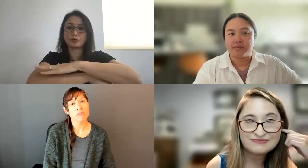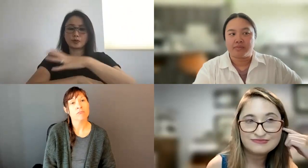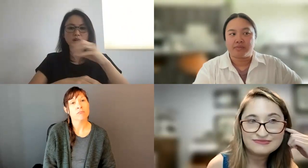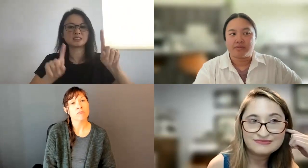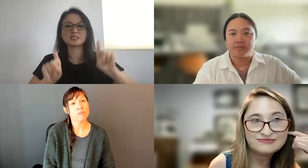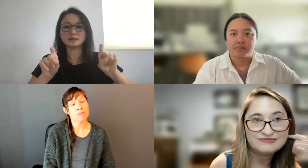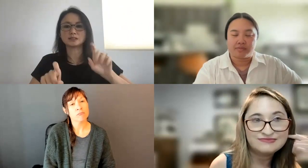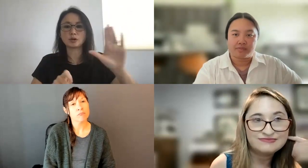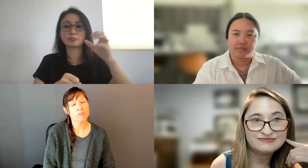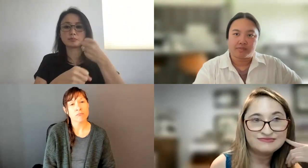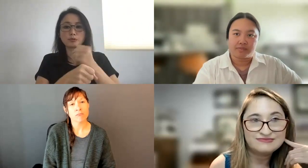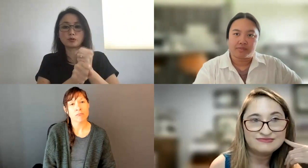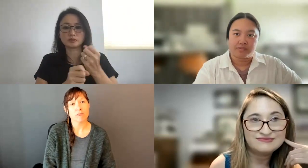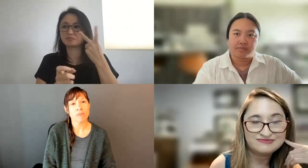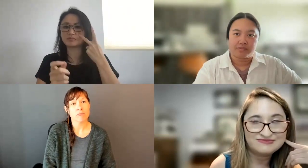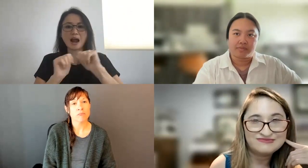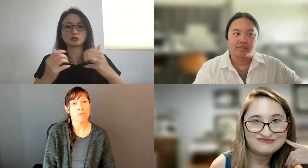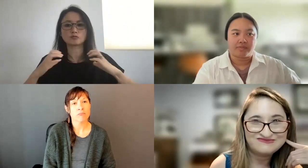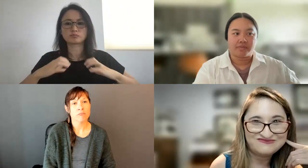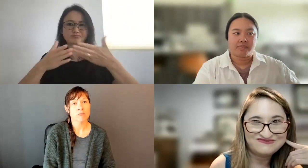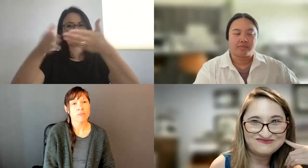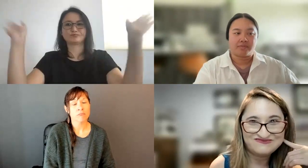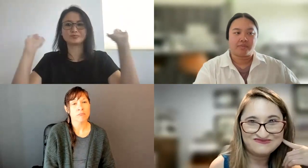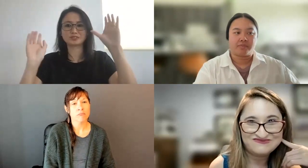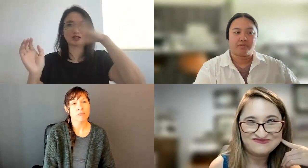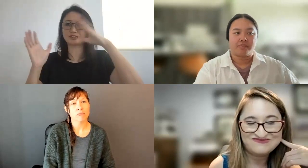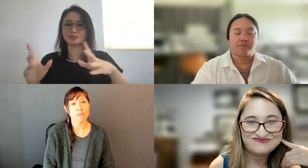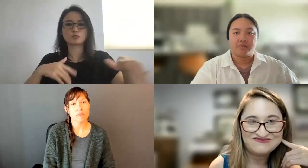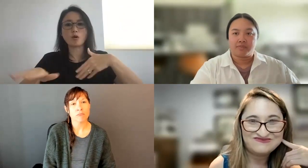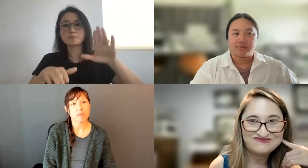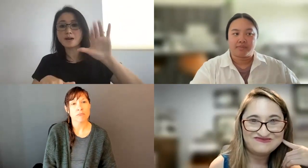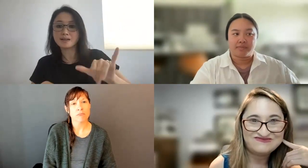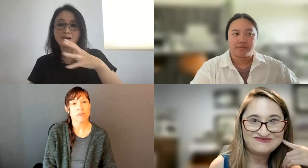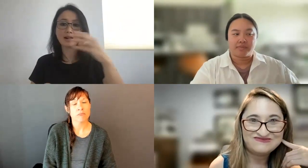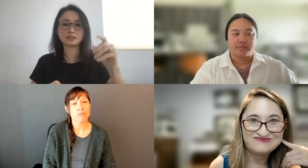And so you can set up a booth and kind of test your product and see what type of client you can attract,